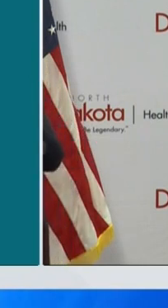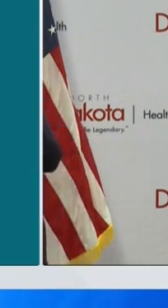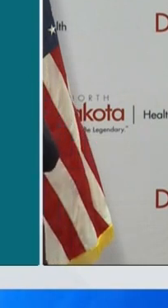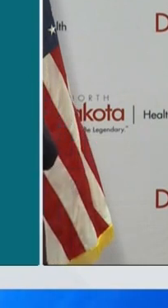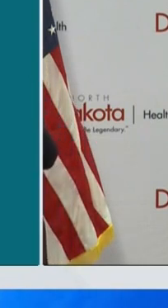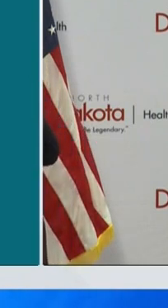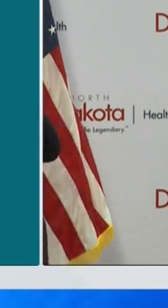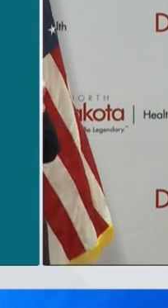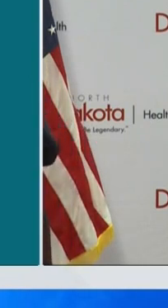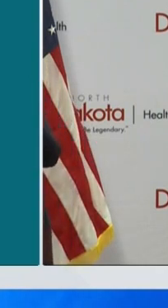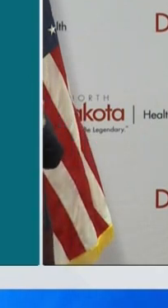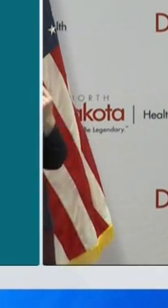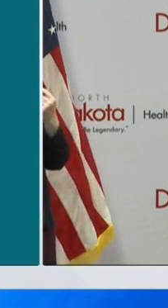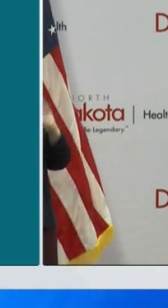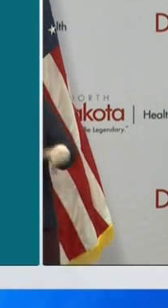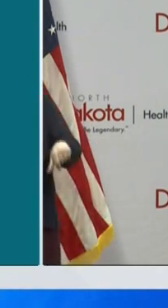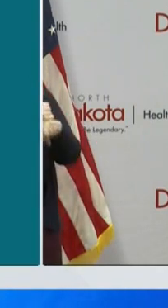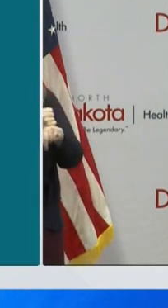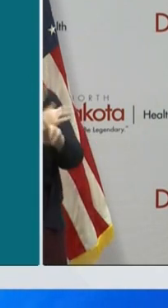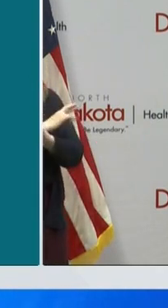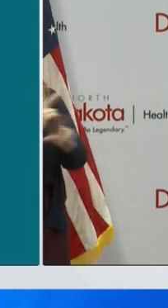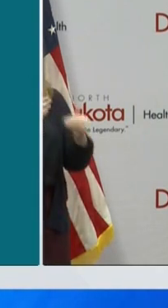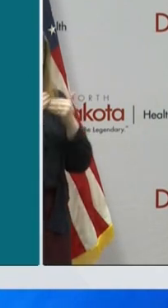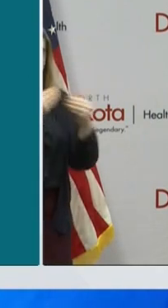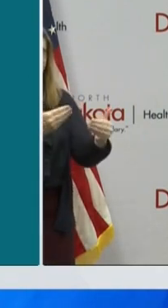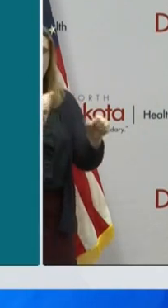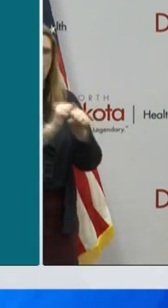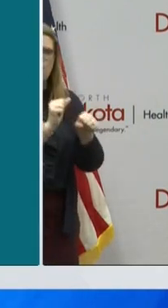24/7 OPERATIONS, AROUND THE CLOCK OPERATIONS AROUND THE